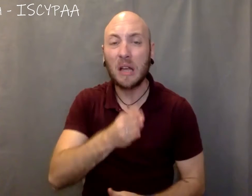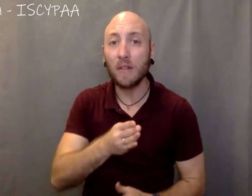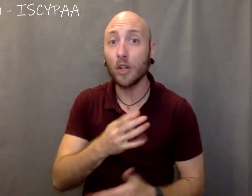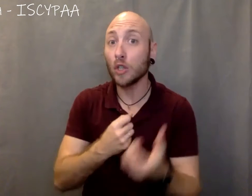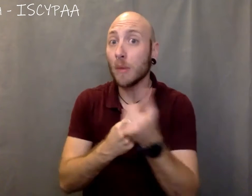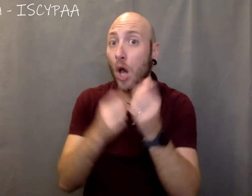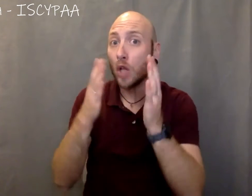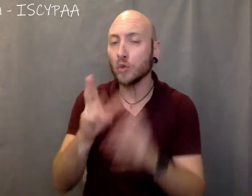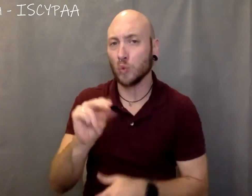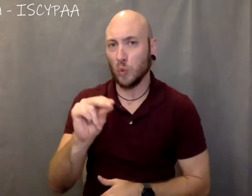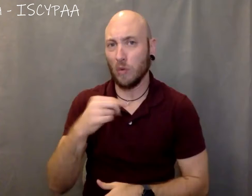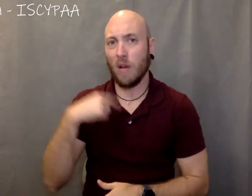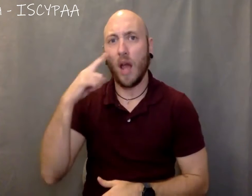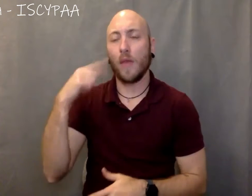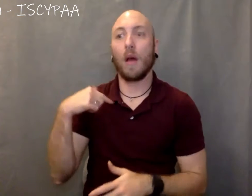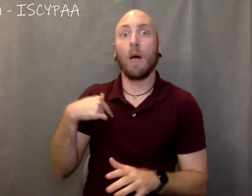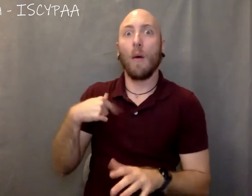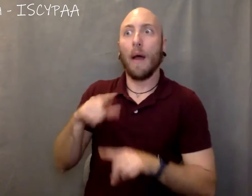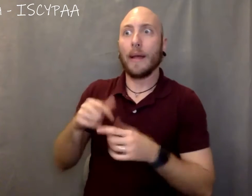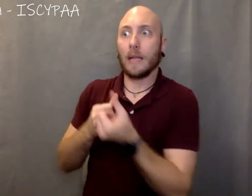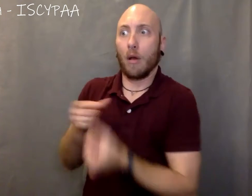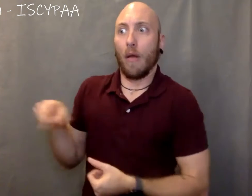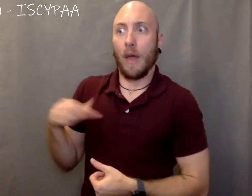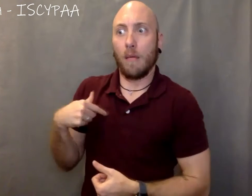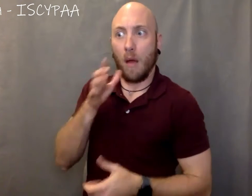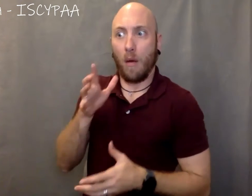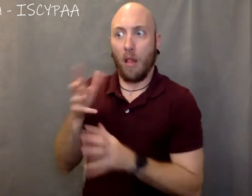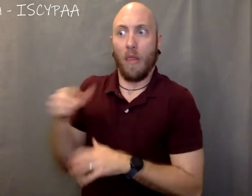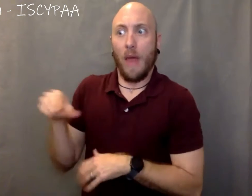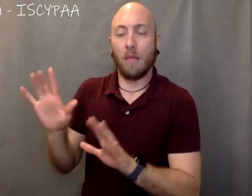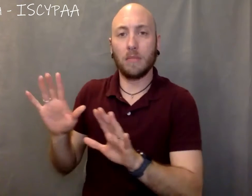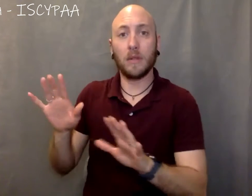or I would mess somebody up. And what I've learned about sponsorship is like, you know,